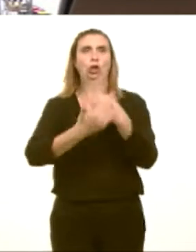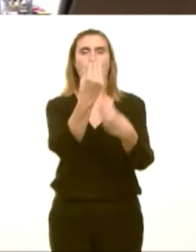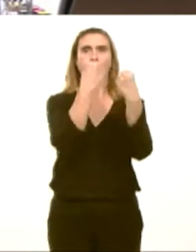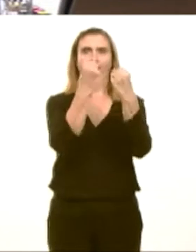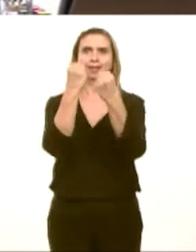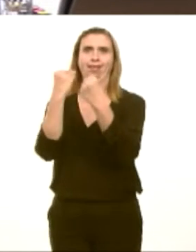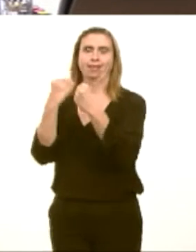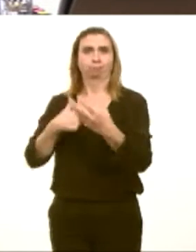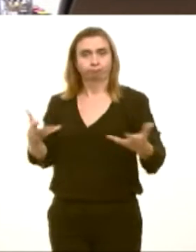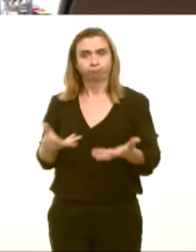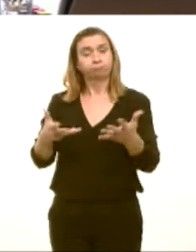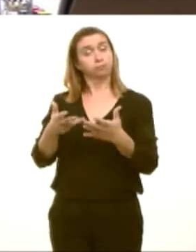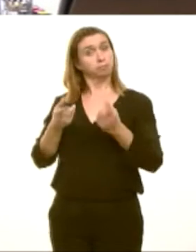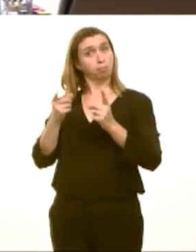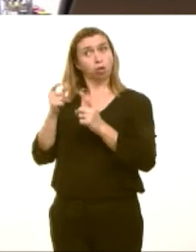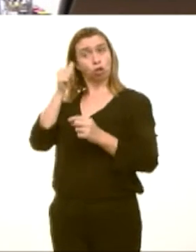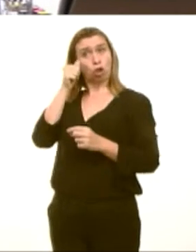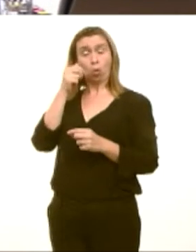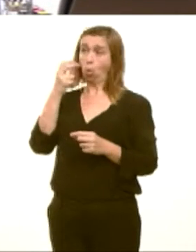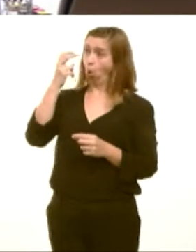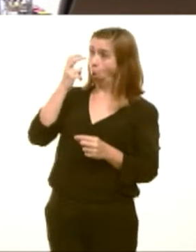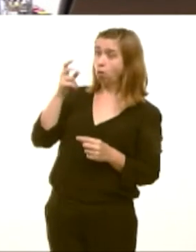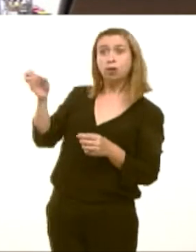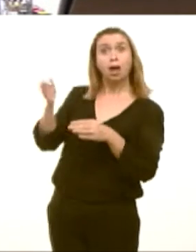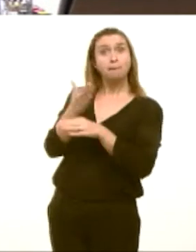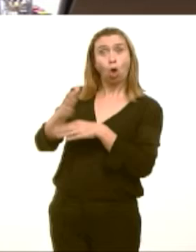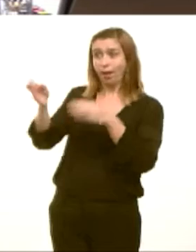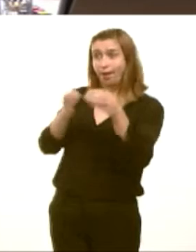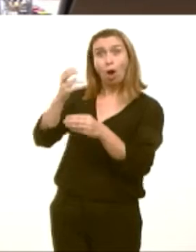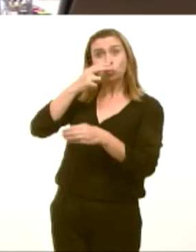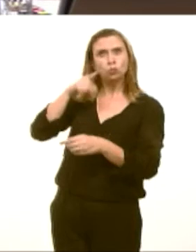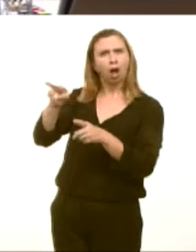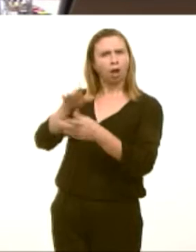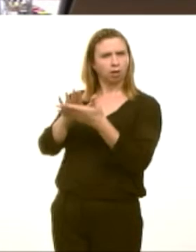Above all, employers now, if they have older people, have people who are used to the disciplines